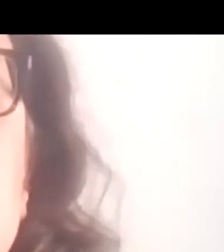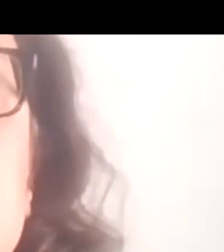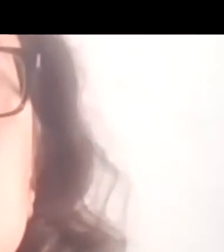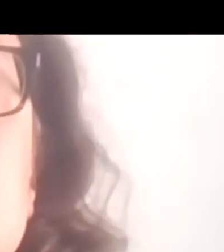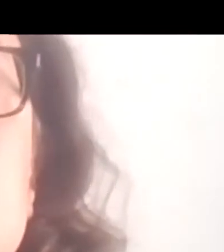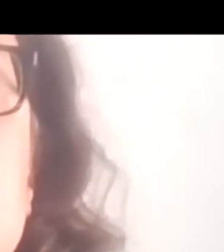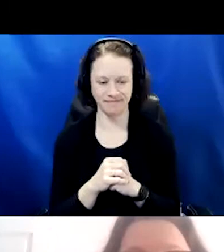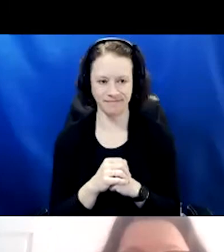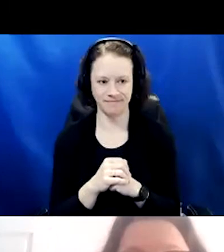Okay.